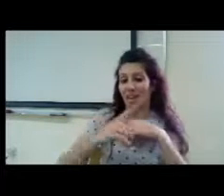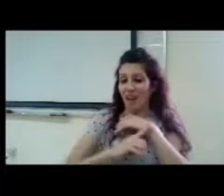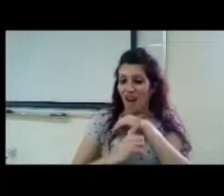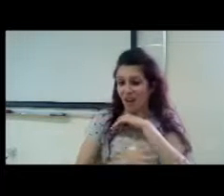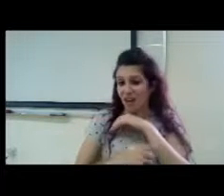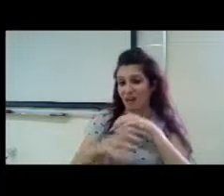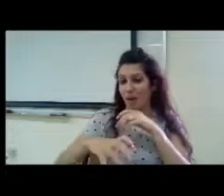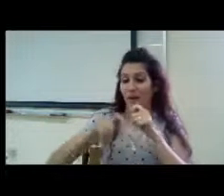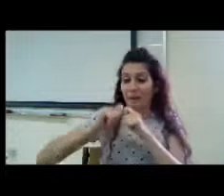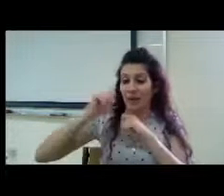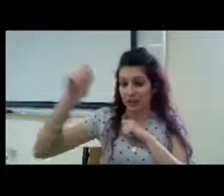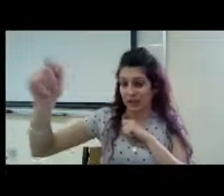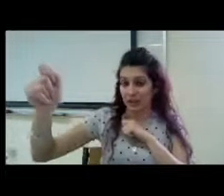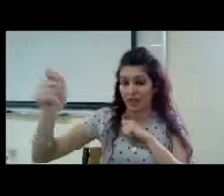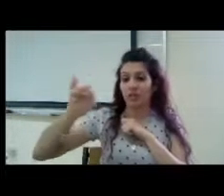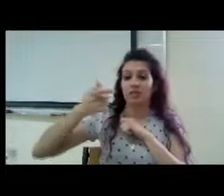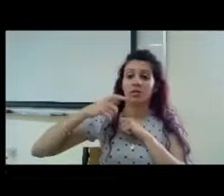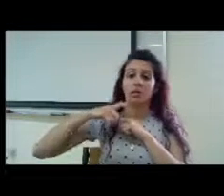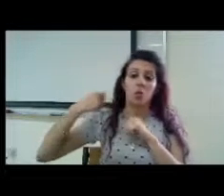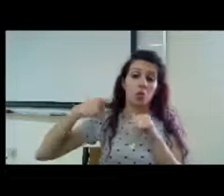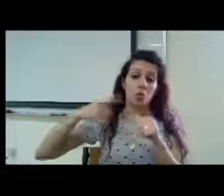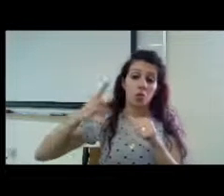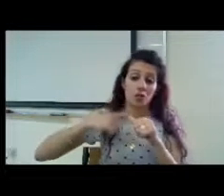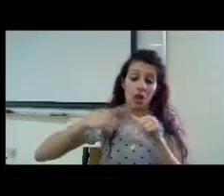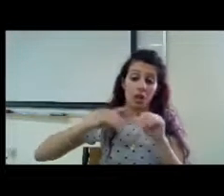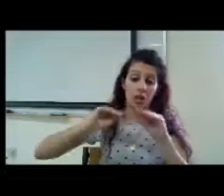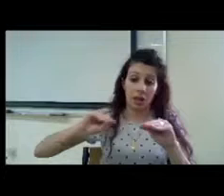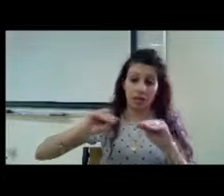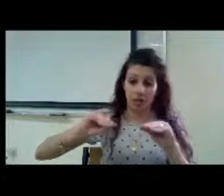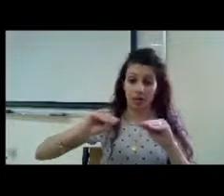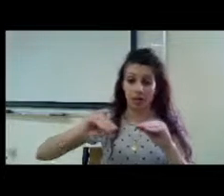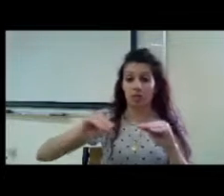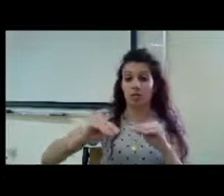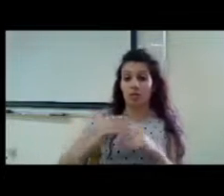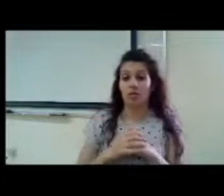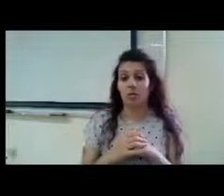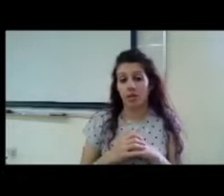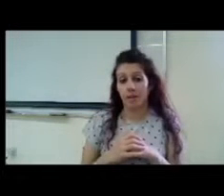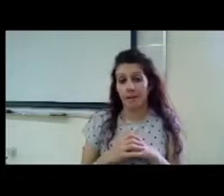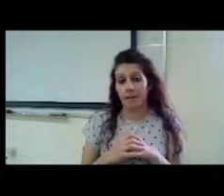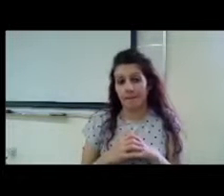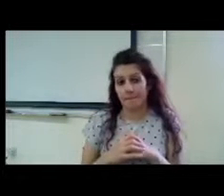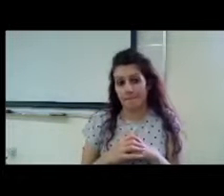achievement as when noting that 45% of the learners were male and 55 percent of